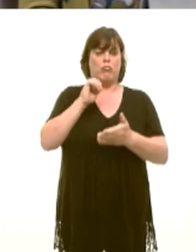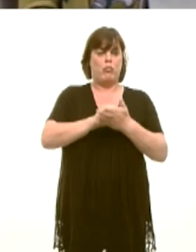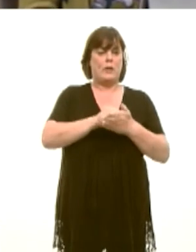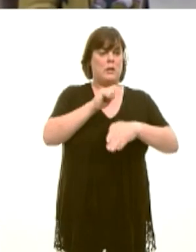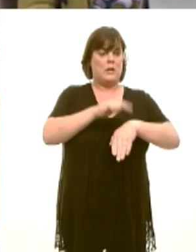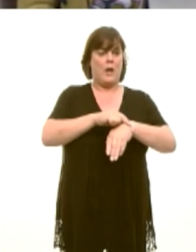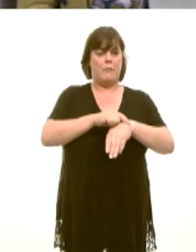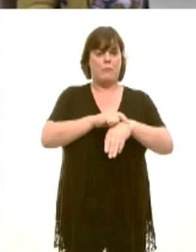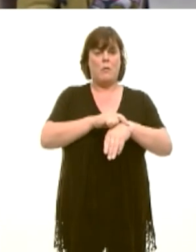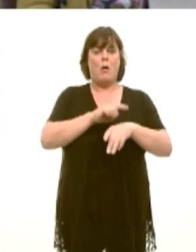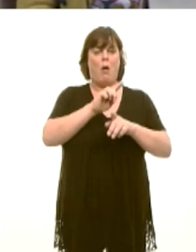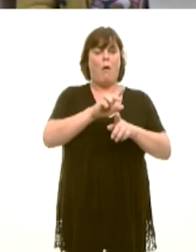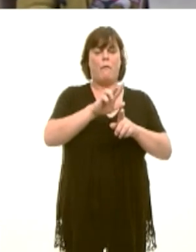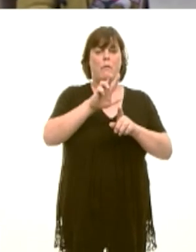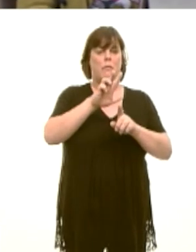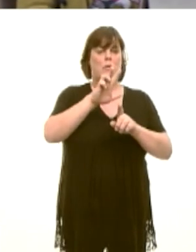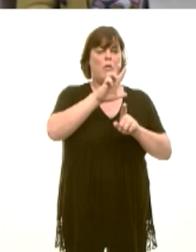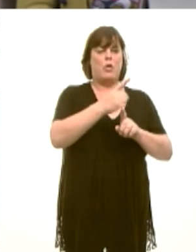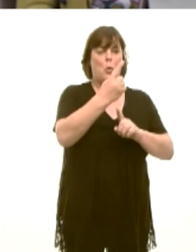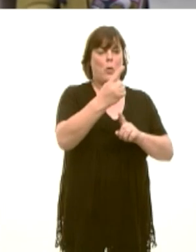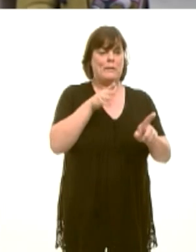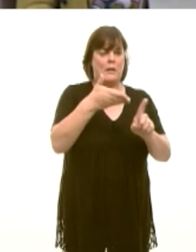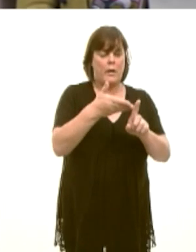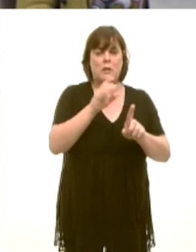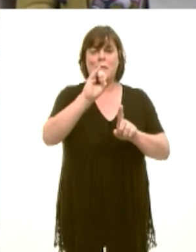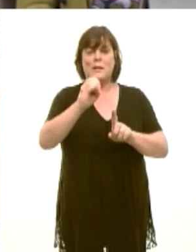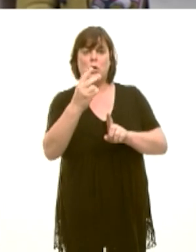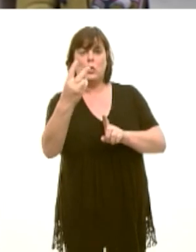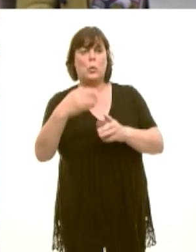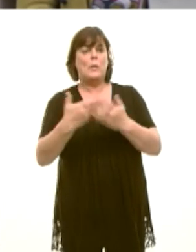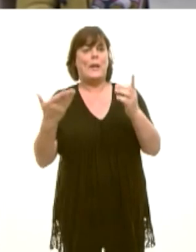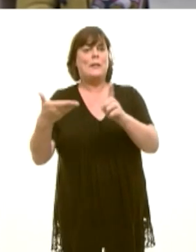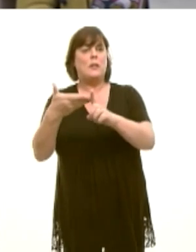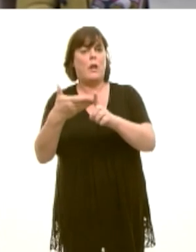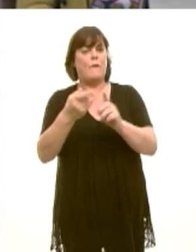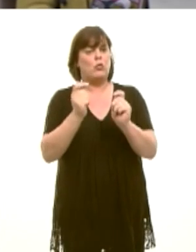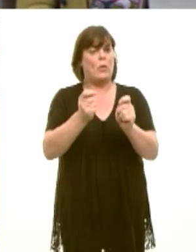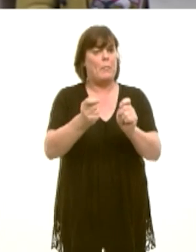the 31-day target, within the 62-day targetóand in that we are ahead of England. Our cancer